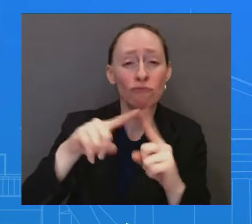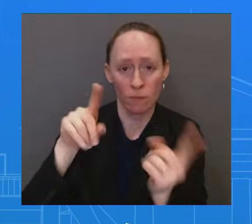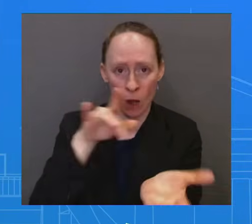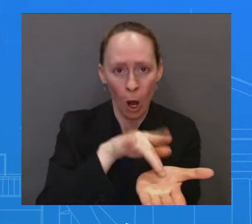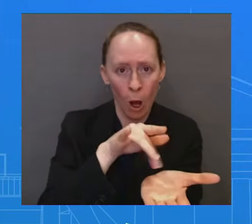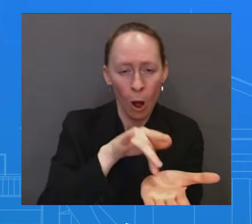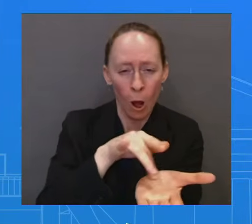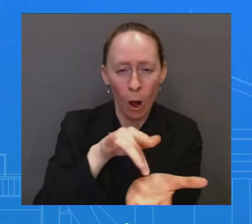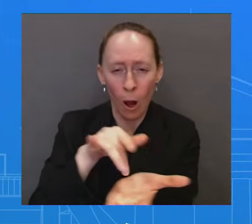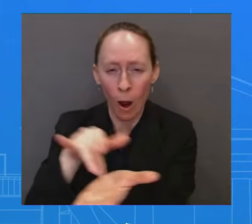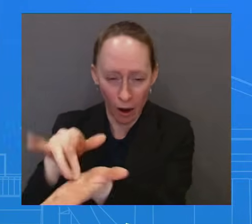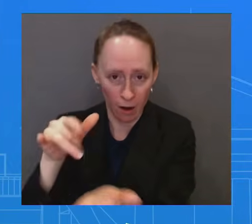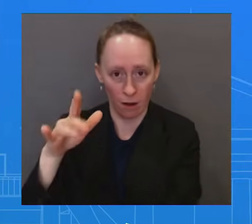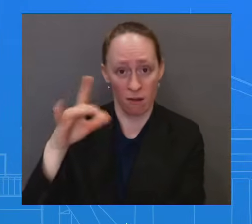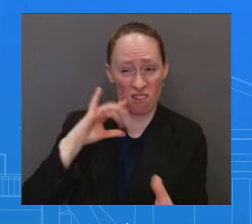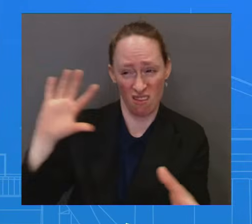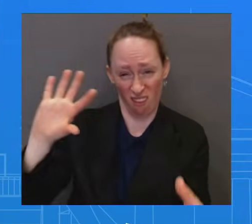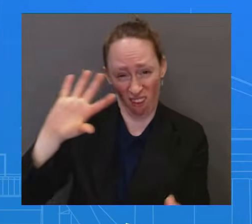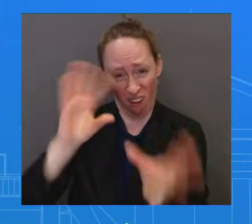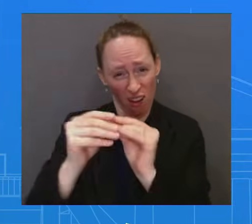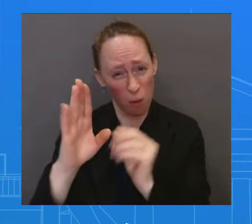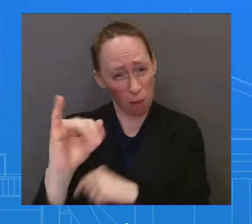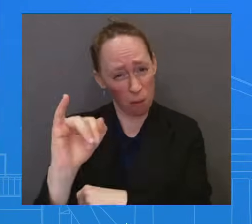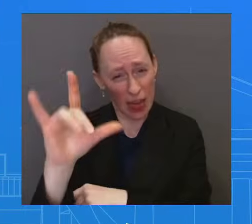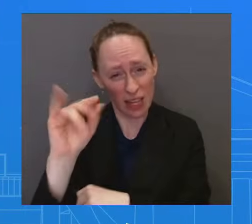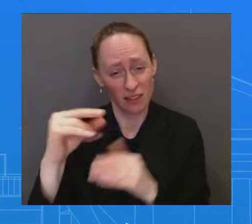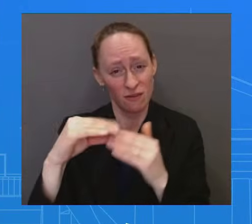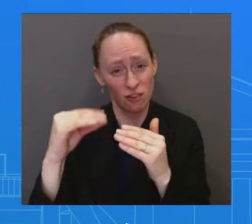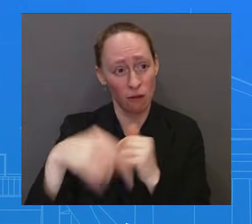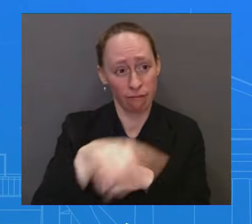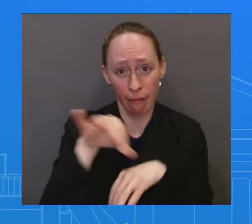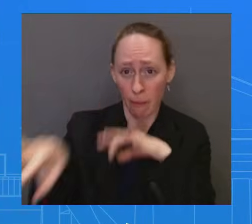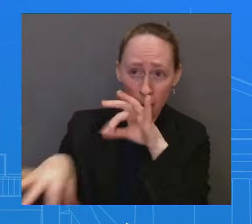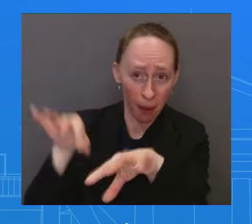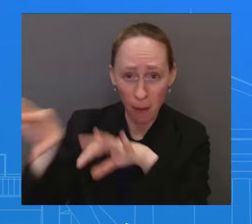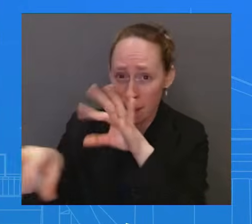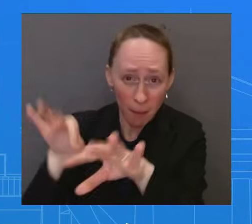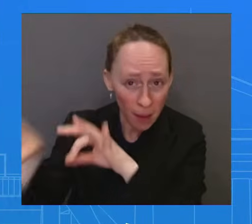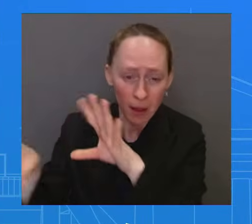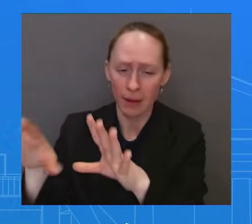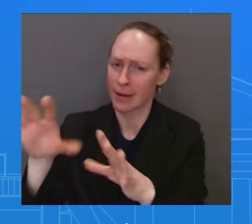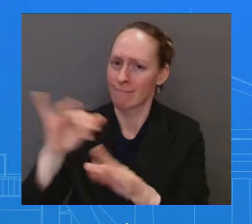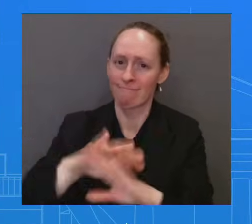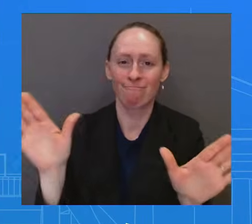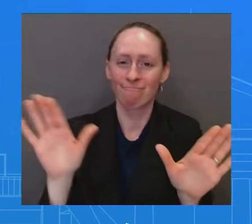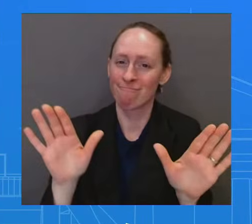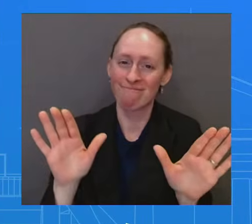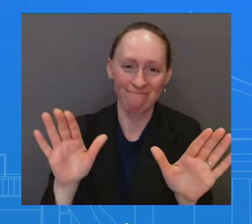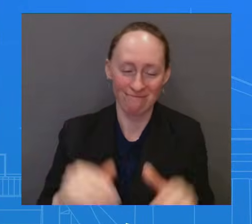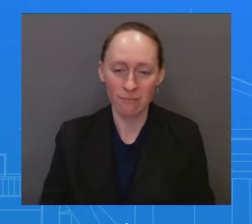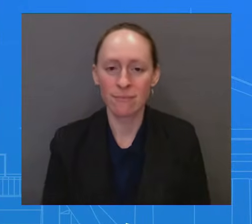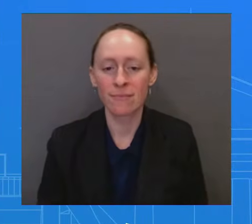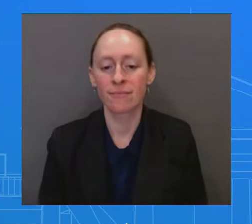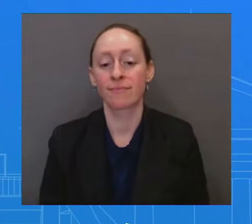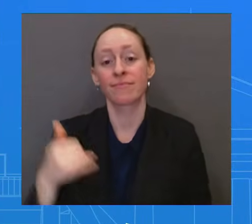And when it comes to our climate, the Biden-Harris administration continues to lead and deliver on the most ambitious climate agenda in history,